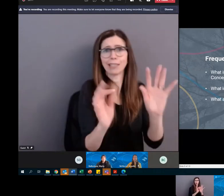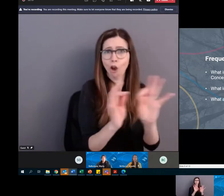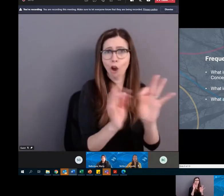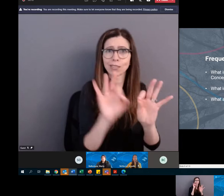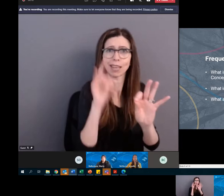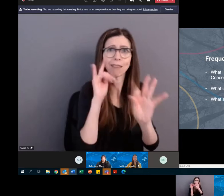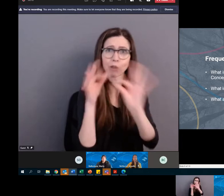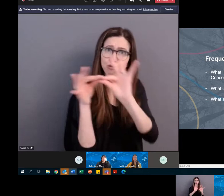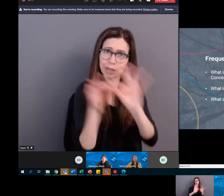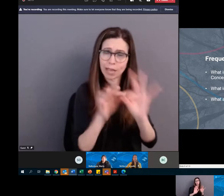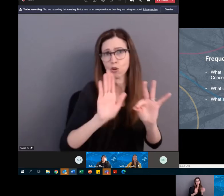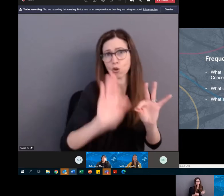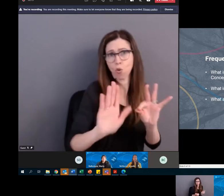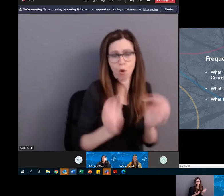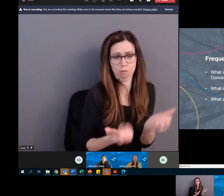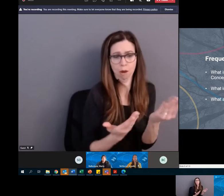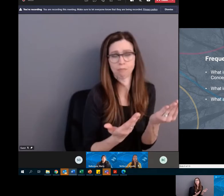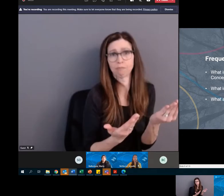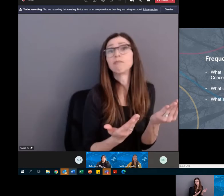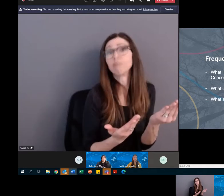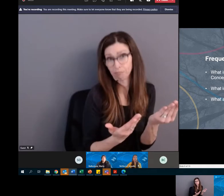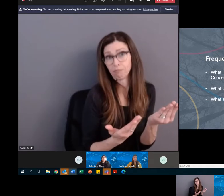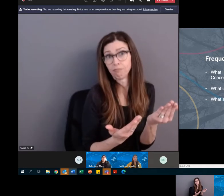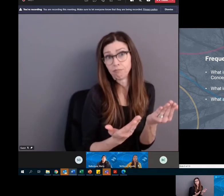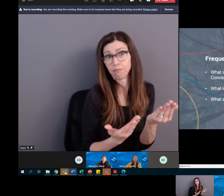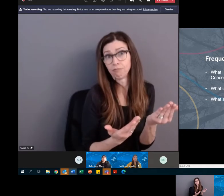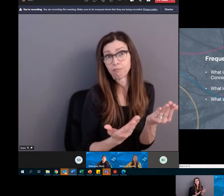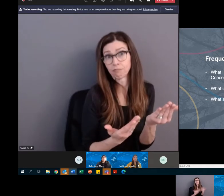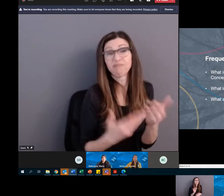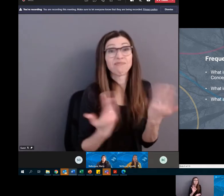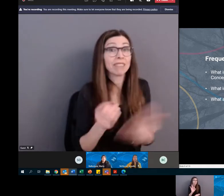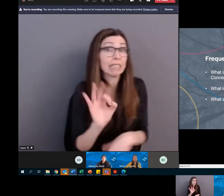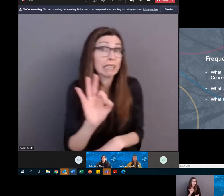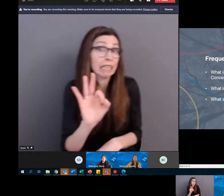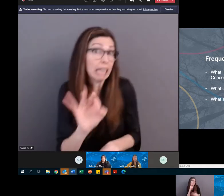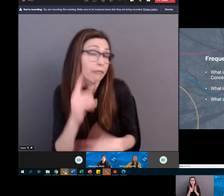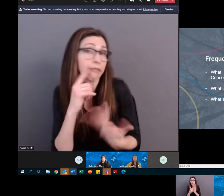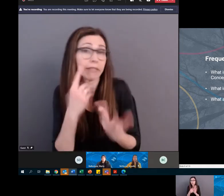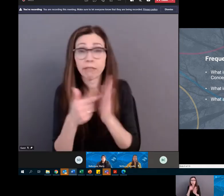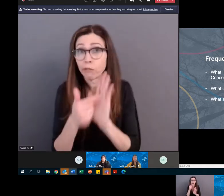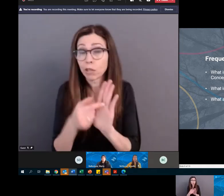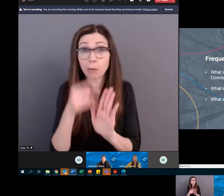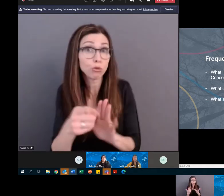that you propose in your application. If, on the other hand, you have been invited